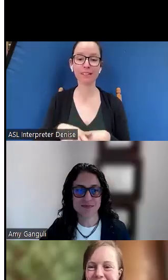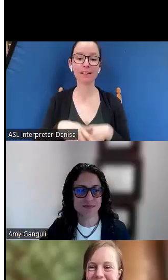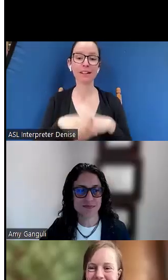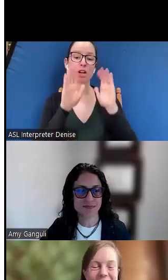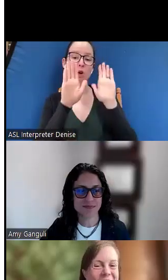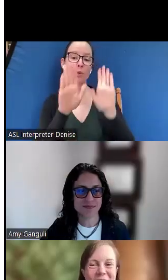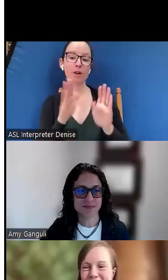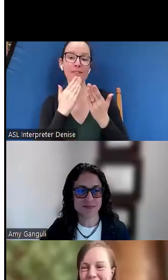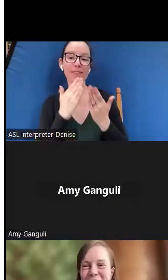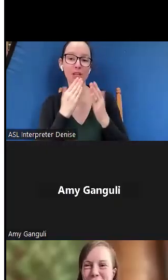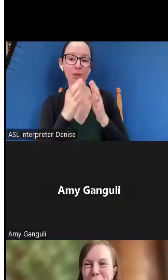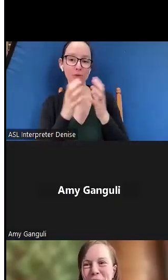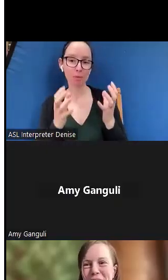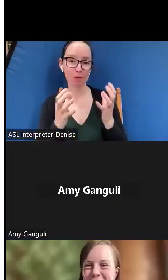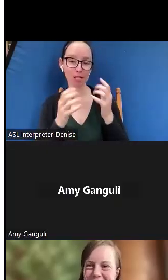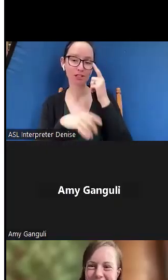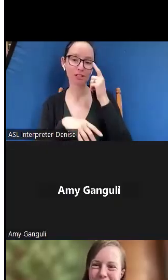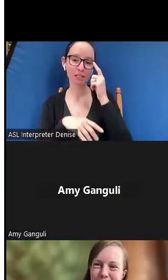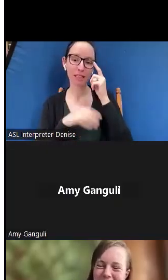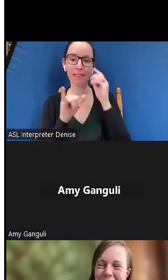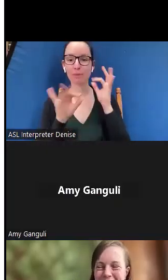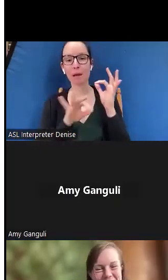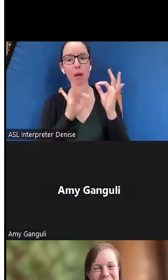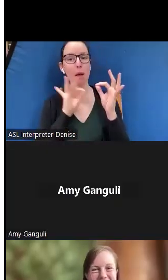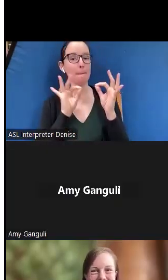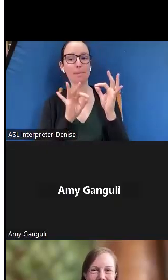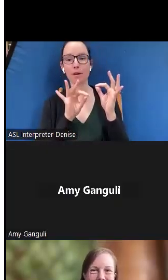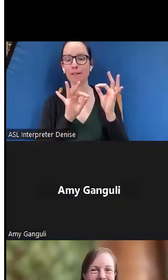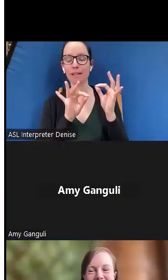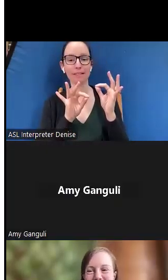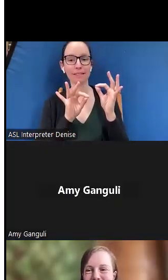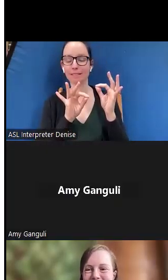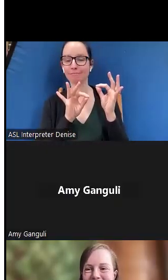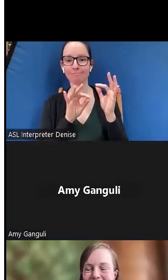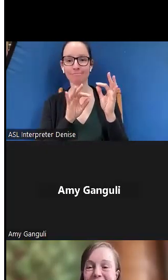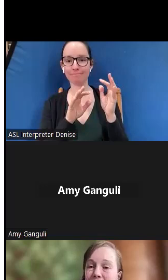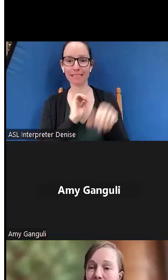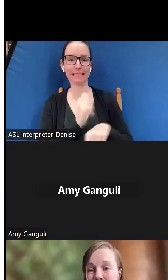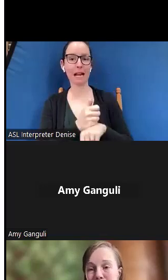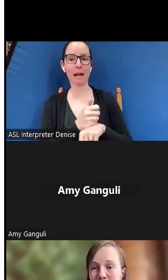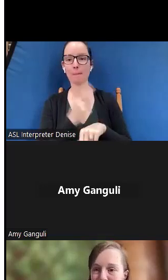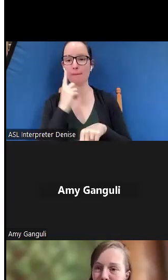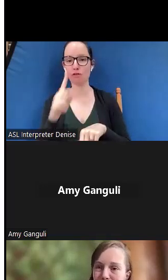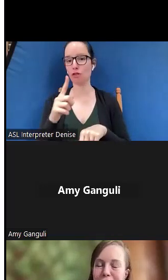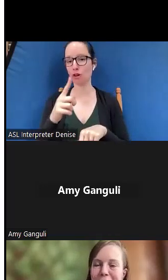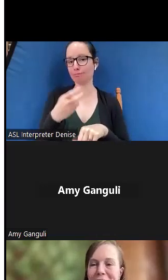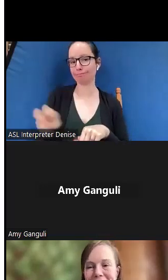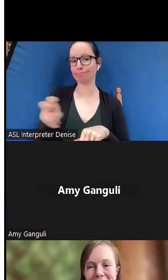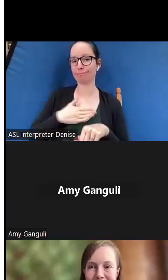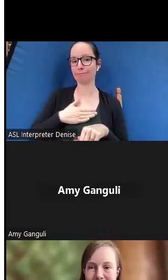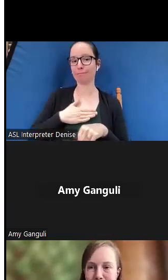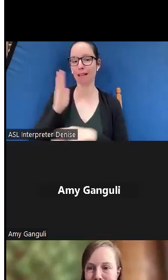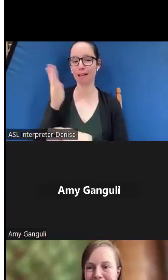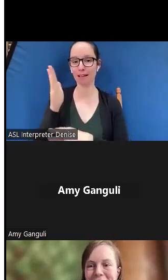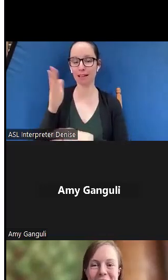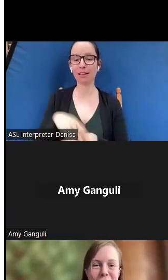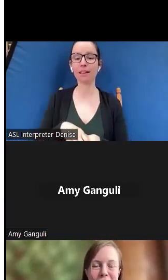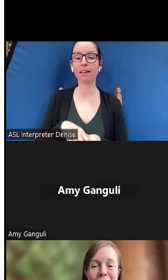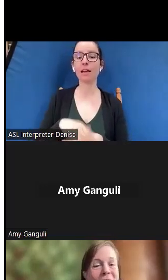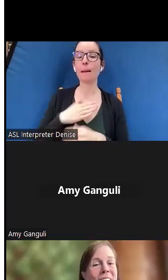And yeah, that was a perfect tee up. Hailey, thank you for an excellent presentation. I also want to introduce my colleague, Dr. Amber Mace here with me.